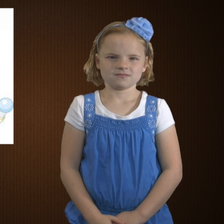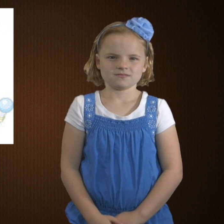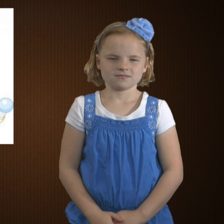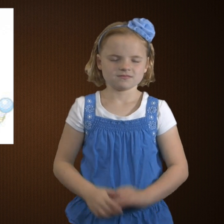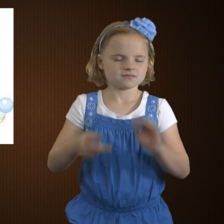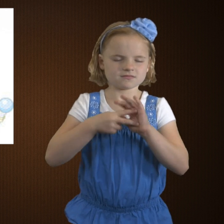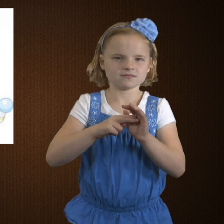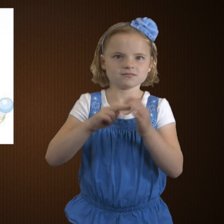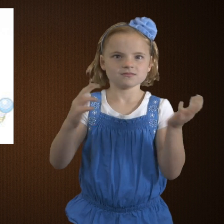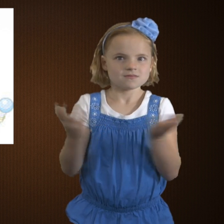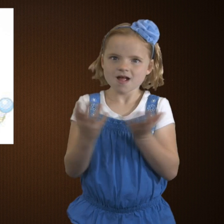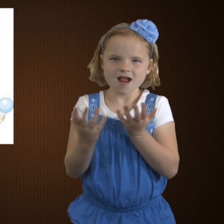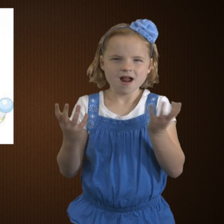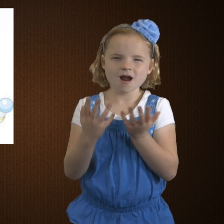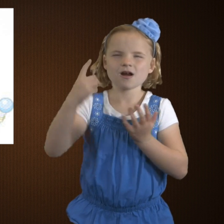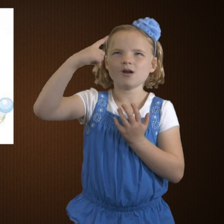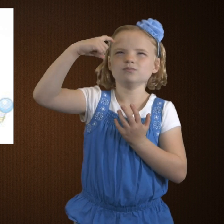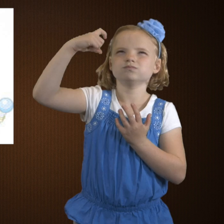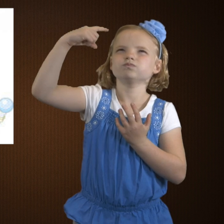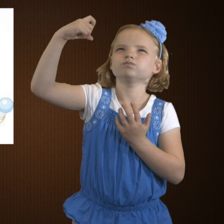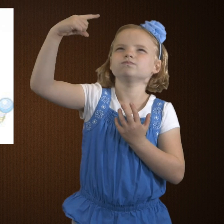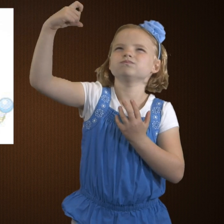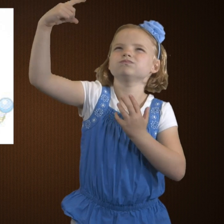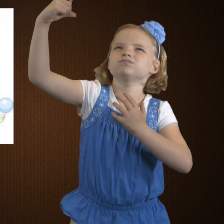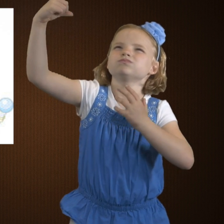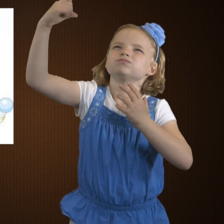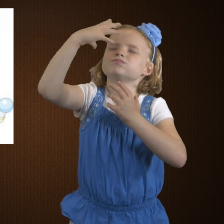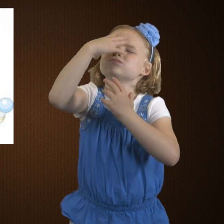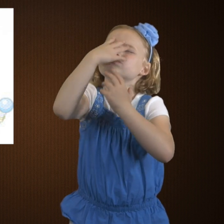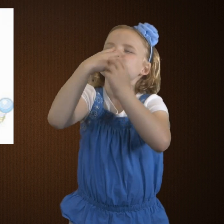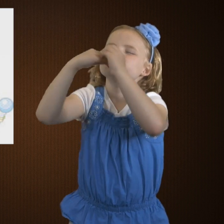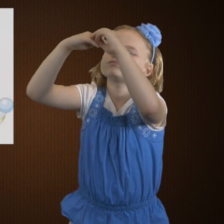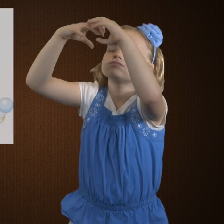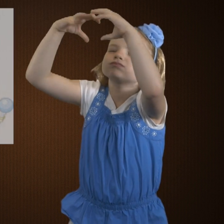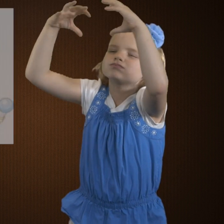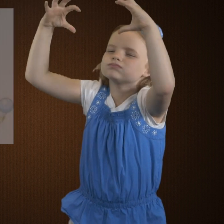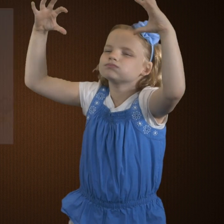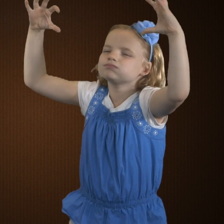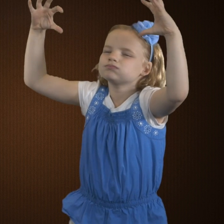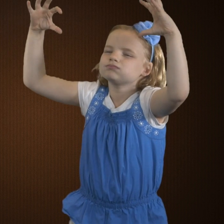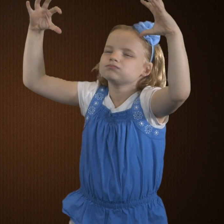dreaming means when you are asleep and you have a picture in your head.